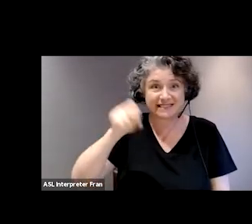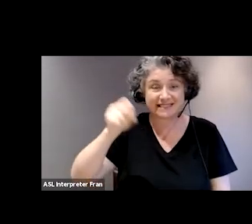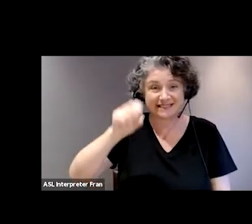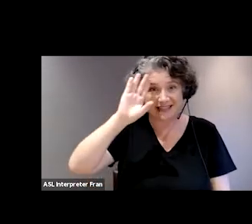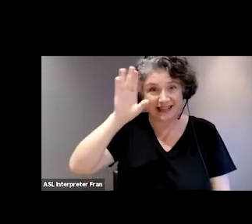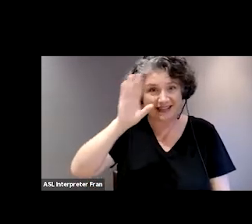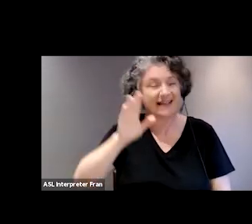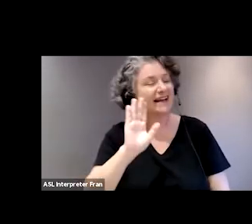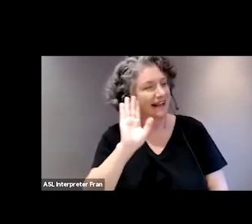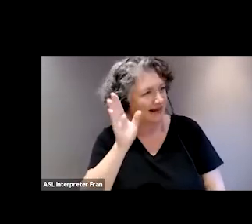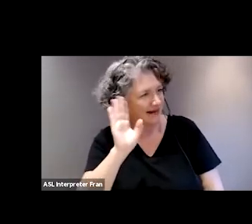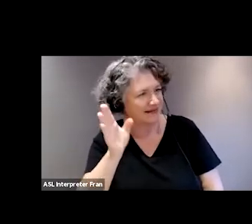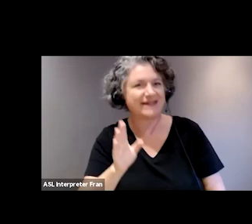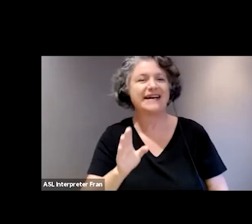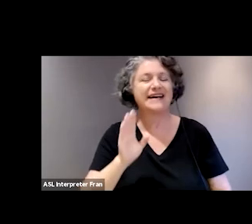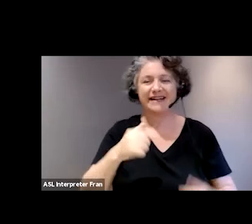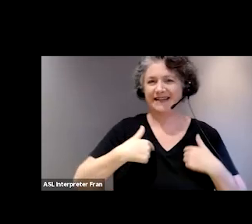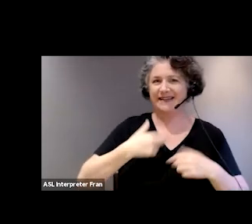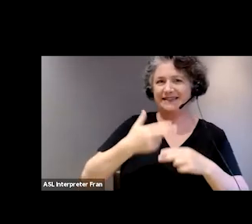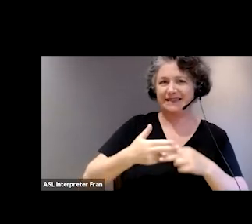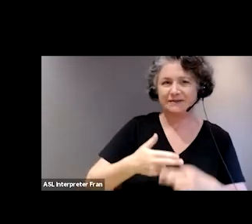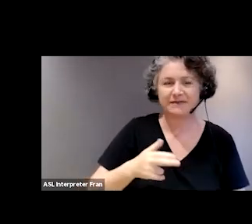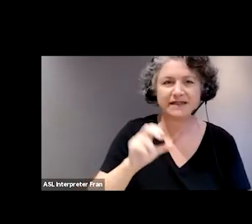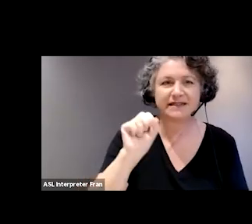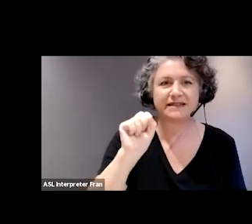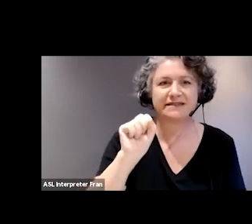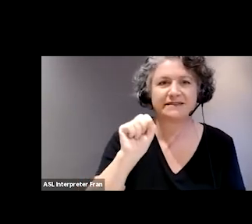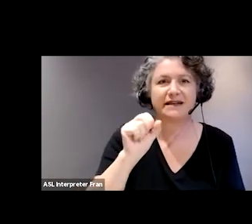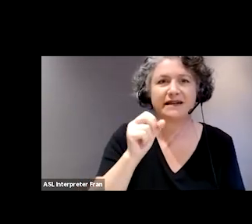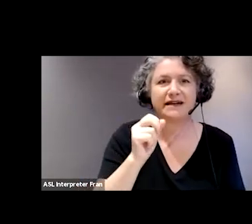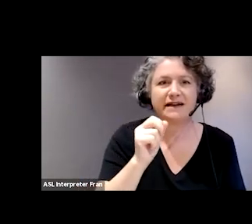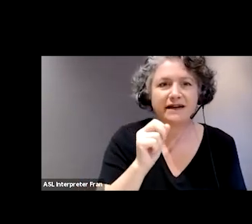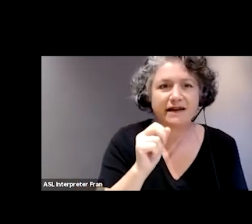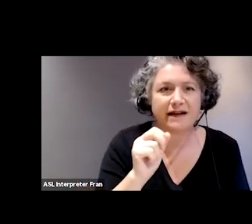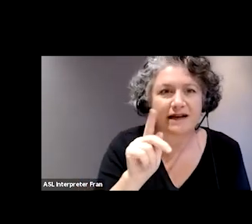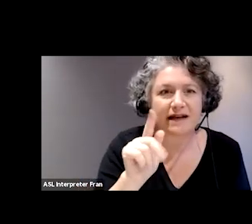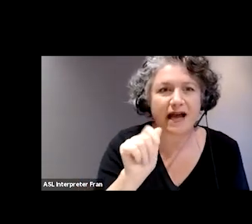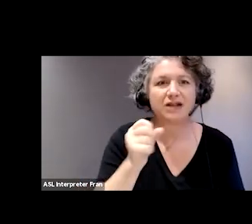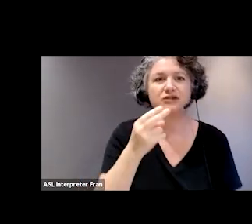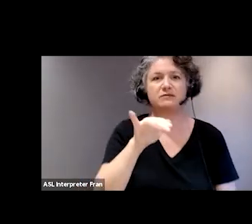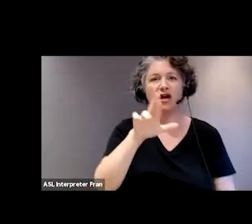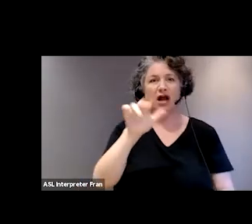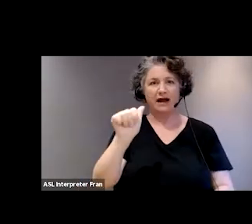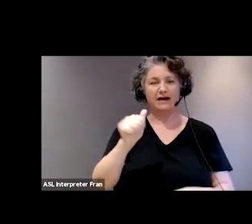to have you recorded asking your question, please send your question in the chat to Rebecca, Rebecca will read it out for us. But we do welcome, if you feel